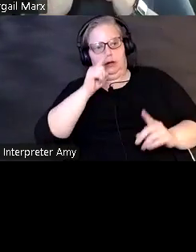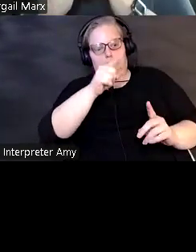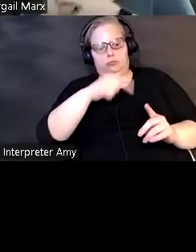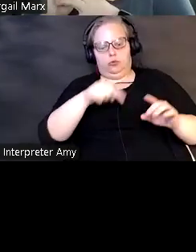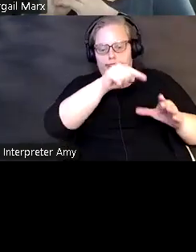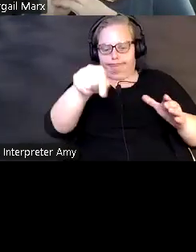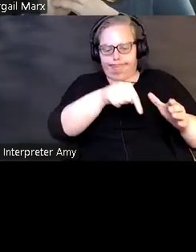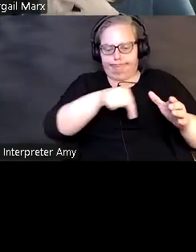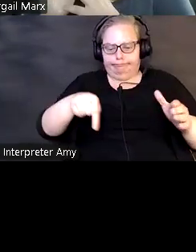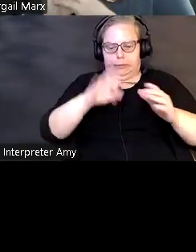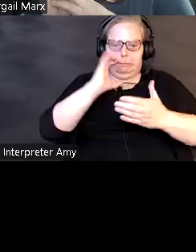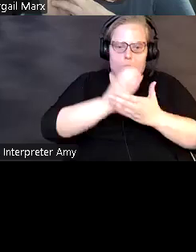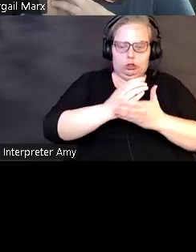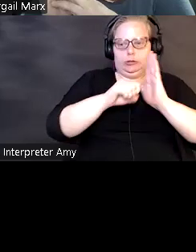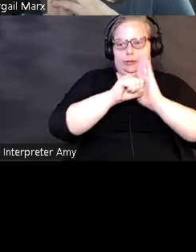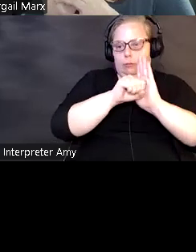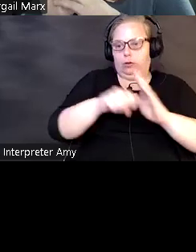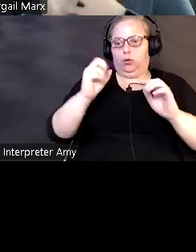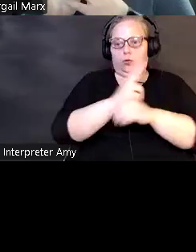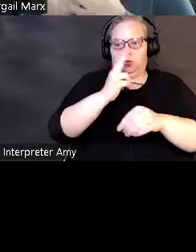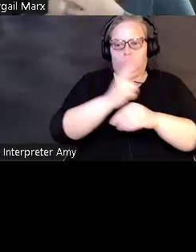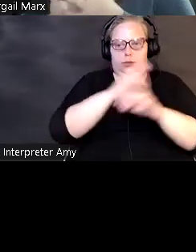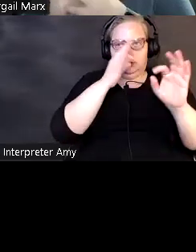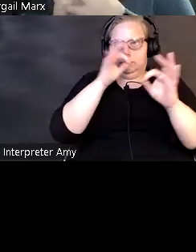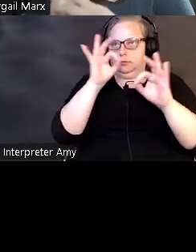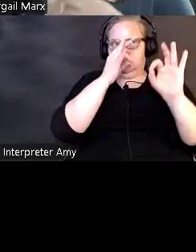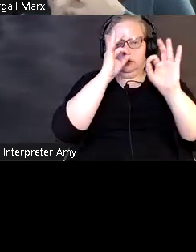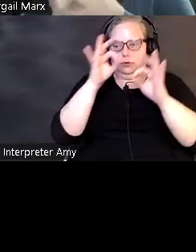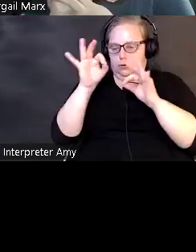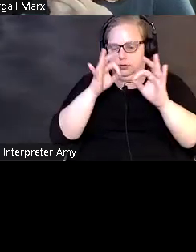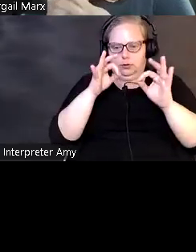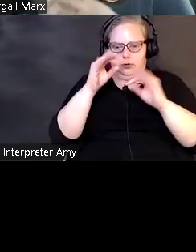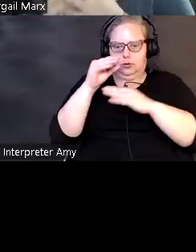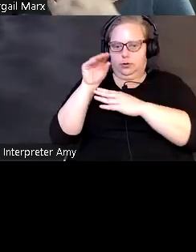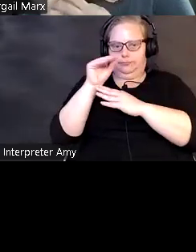or using the scanning or the eye gaze device to show them where the words are and how the